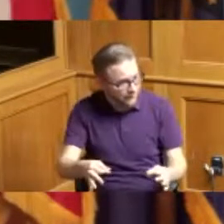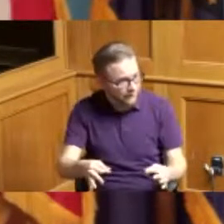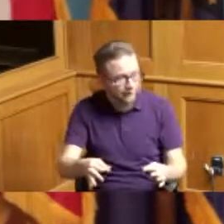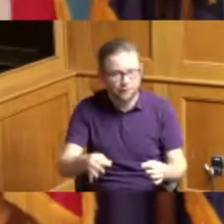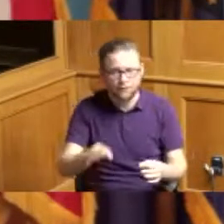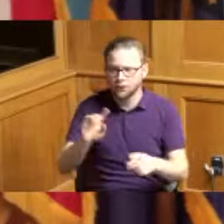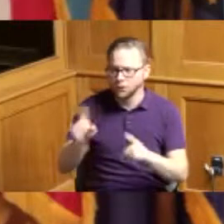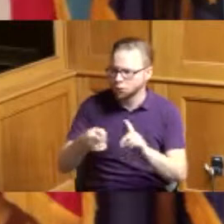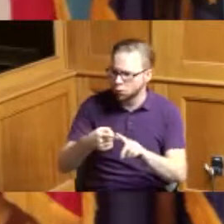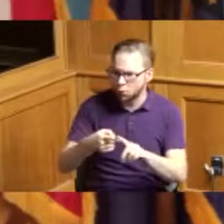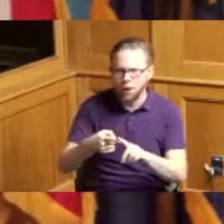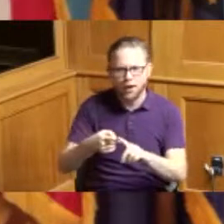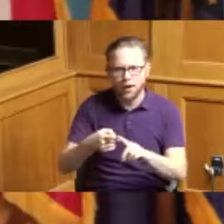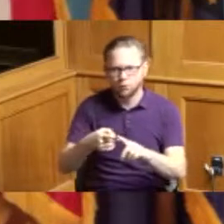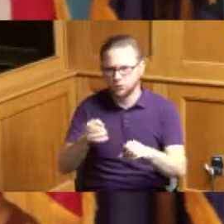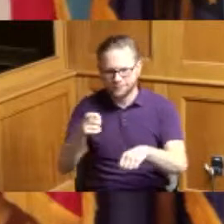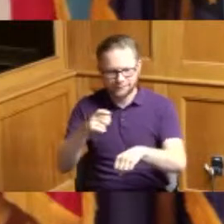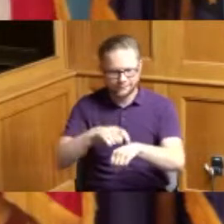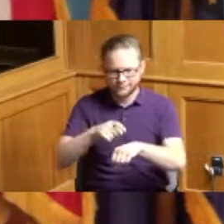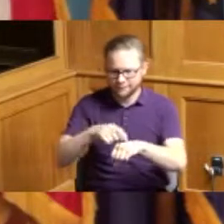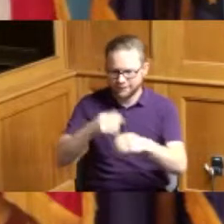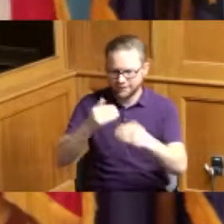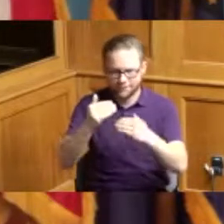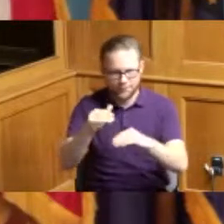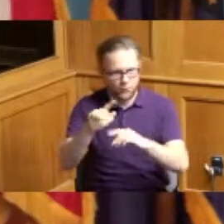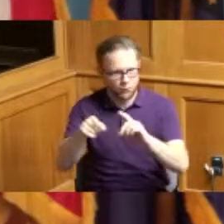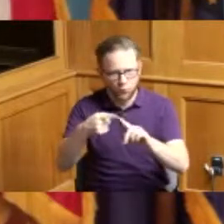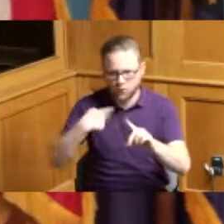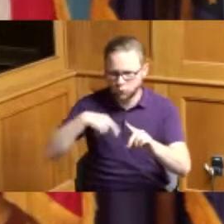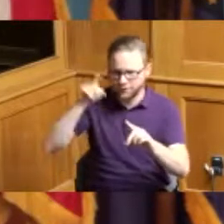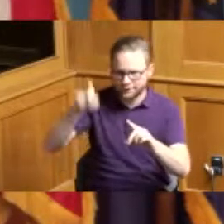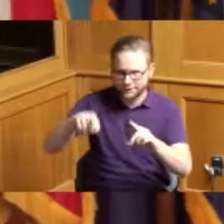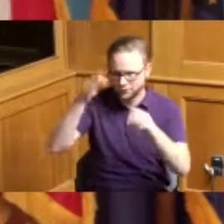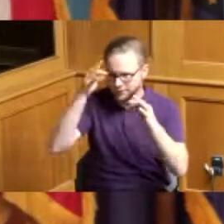we have to make a decision because I know so when we get out of here everybody's going to be asking